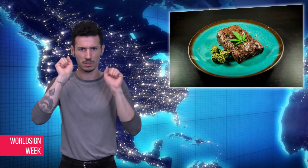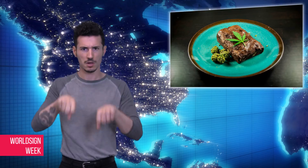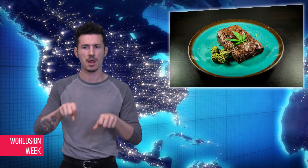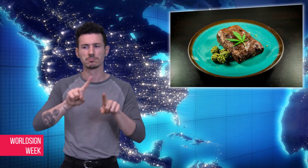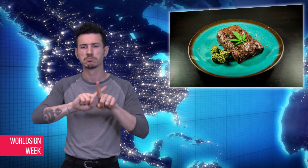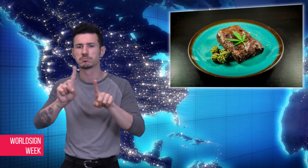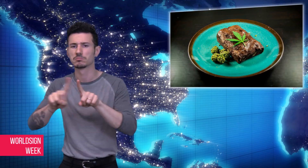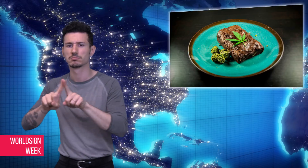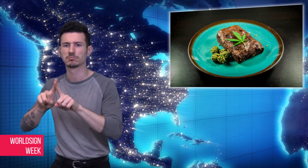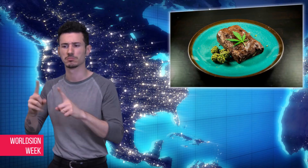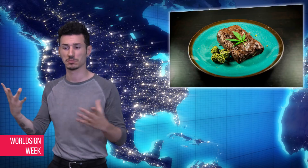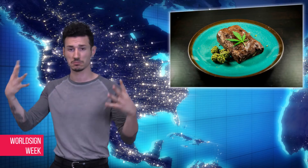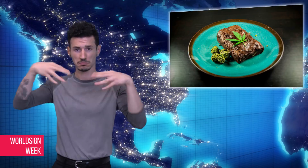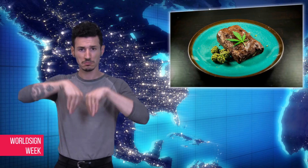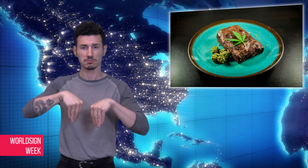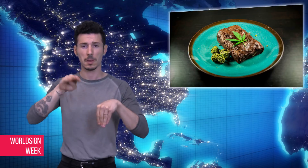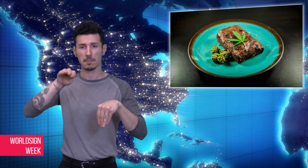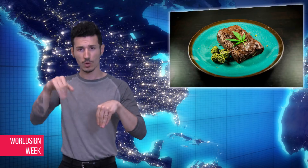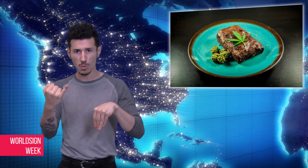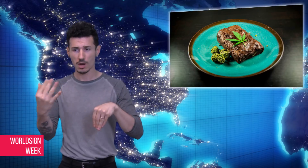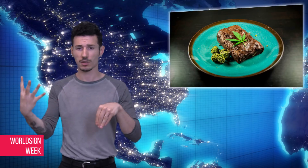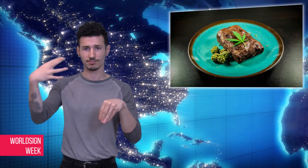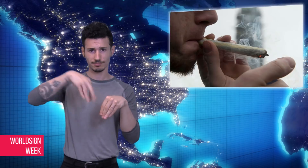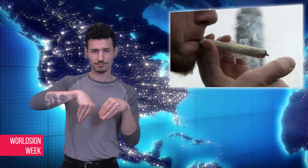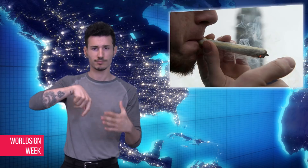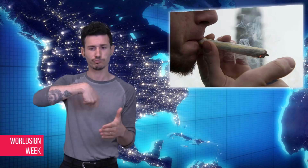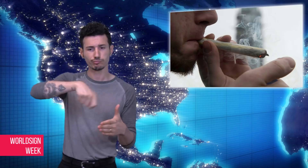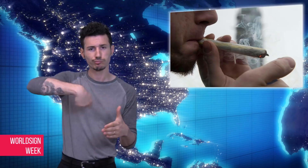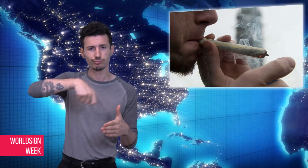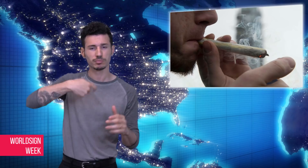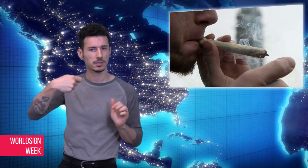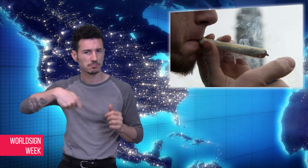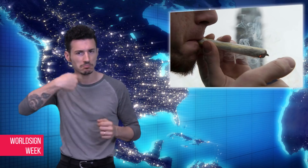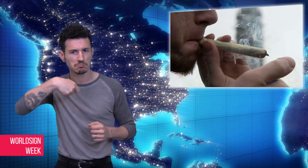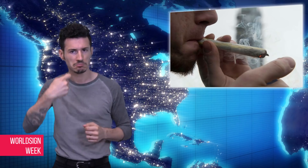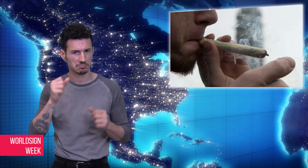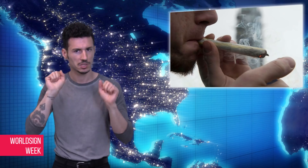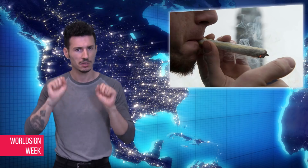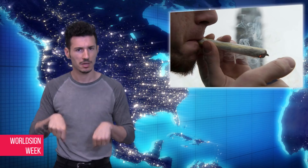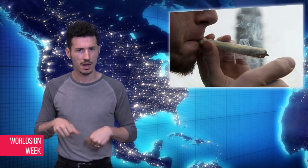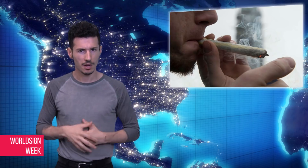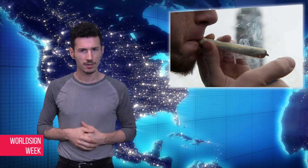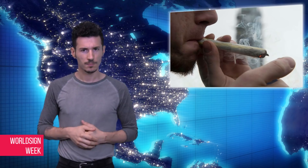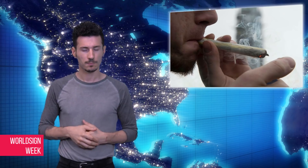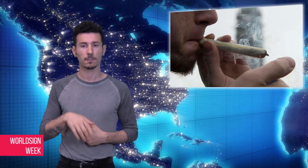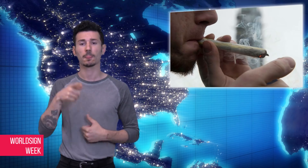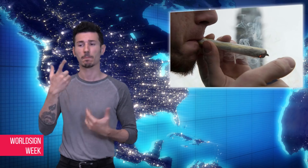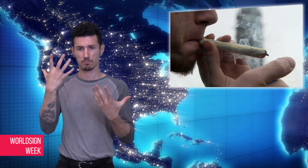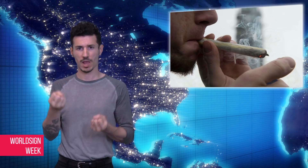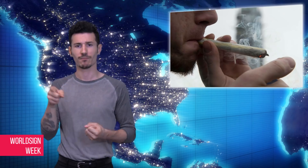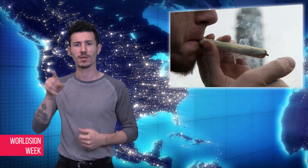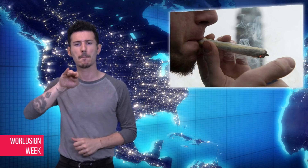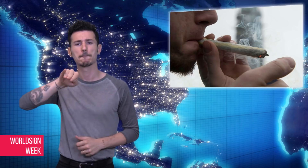being a popular one. Any food product could be infused with marijuana and